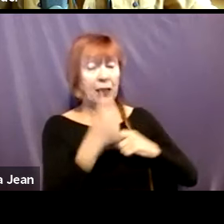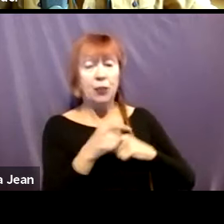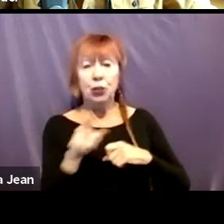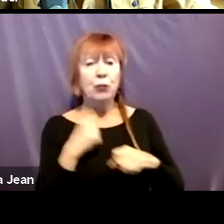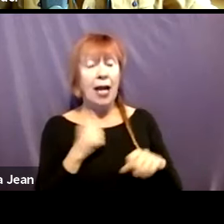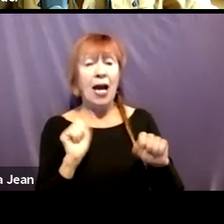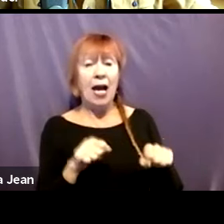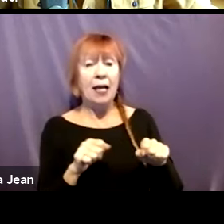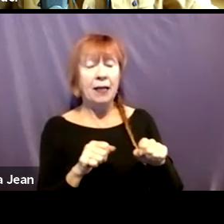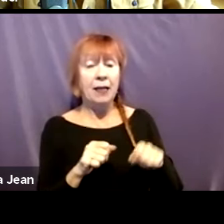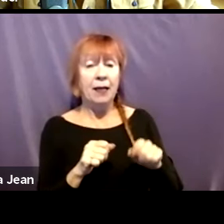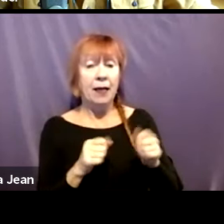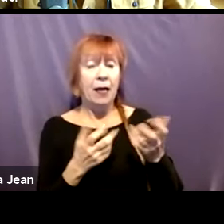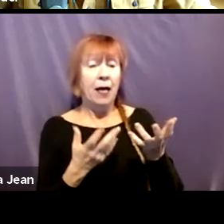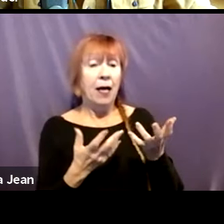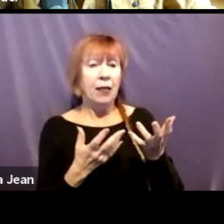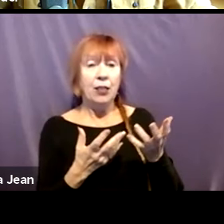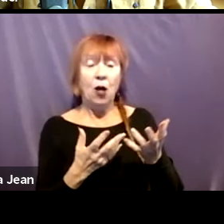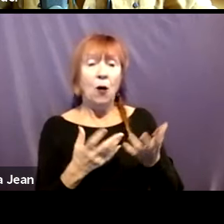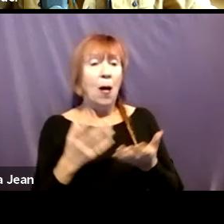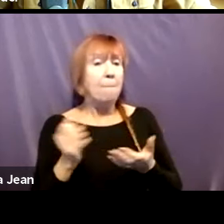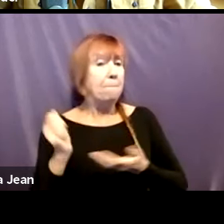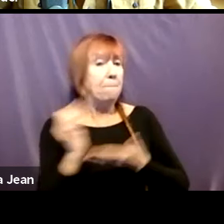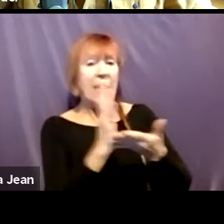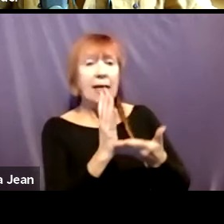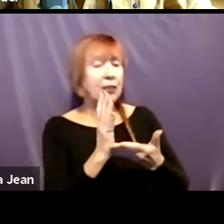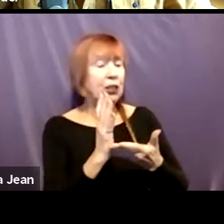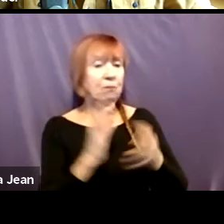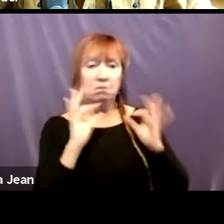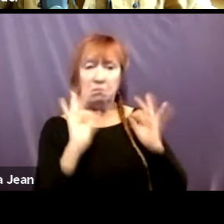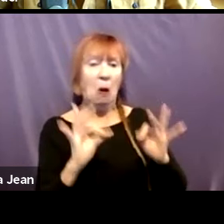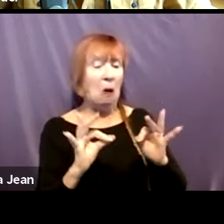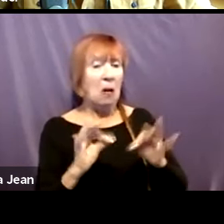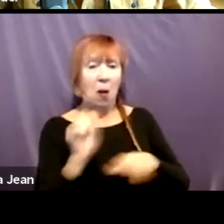but there may be questions that you have to prepared to follow-up after,